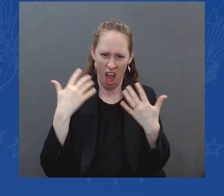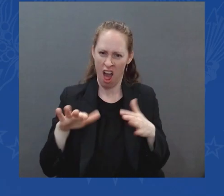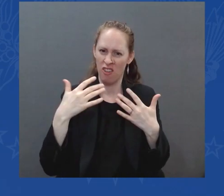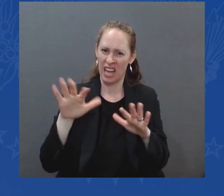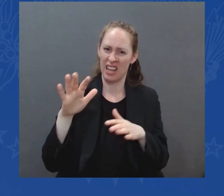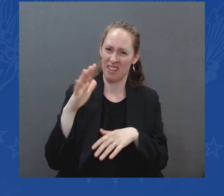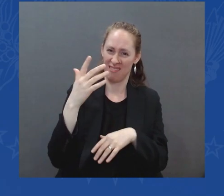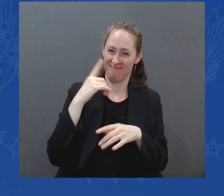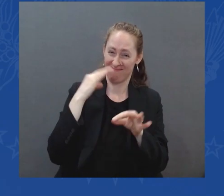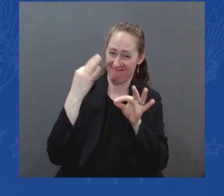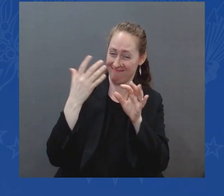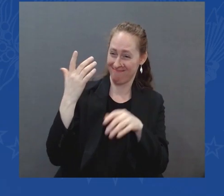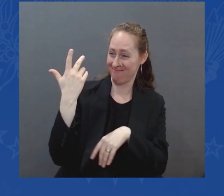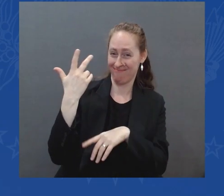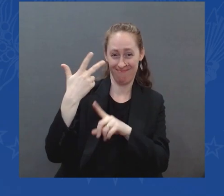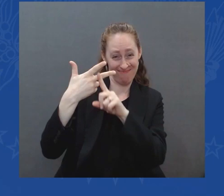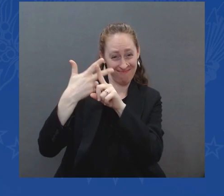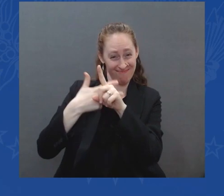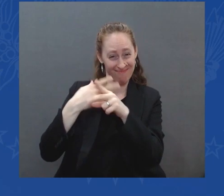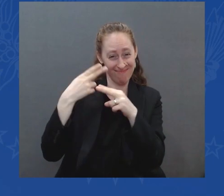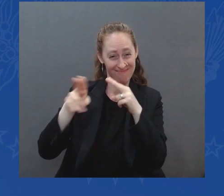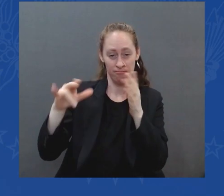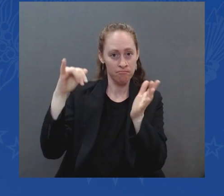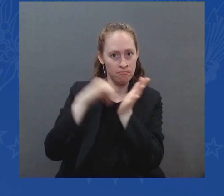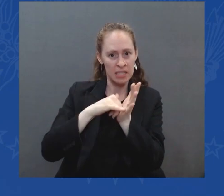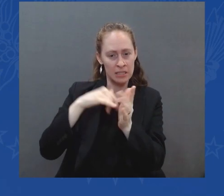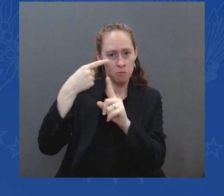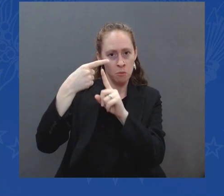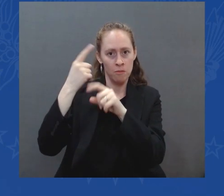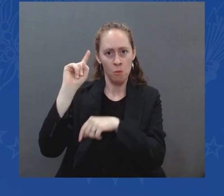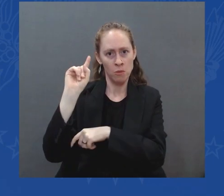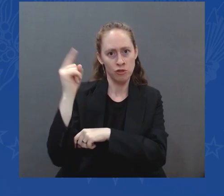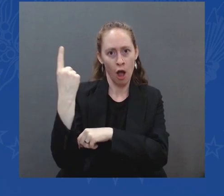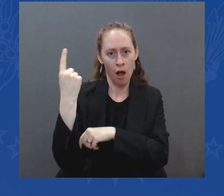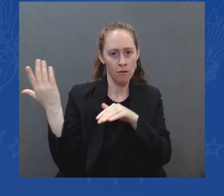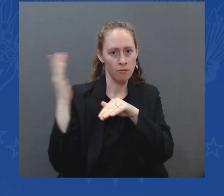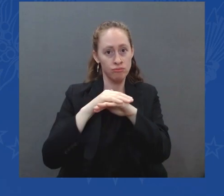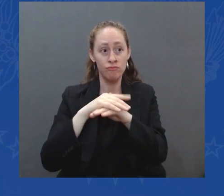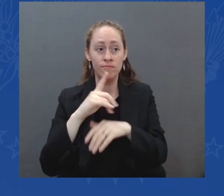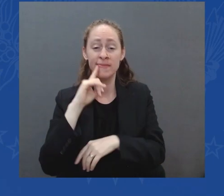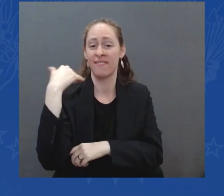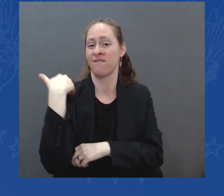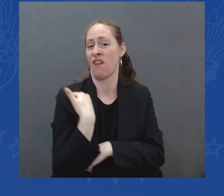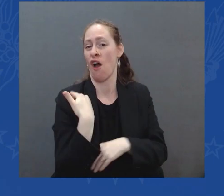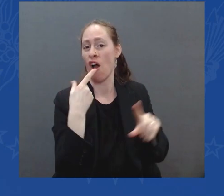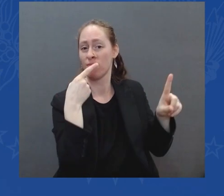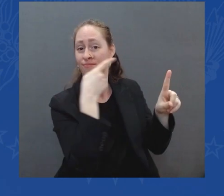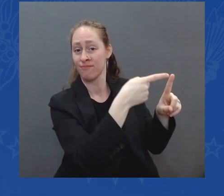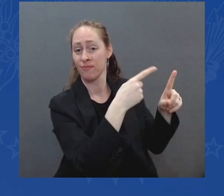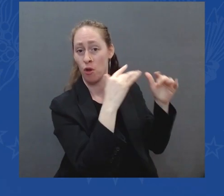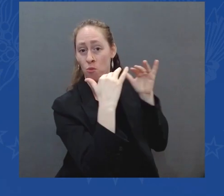And now, many people are no longer buying Russian oil around the world. I banned the Russian import of oil here in America;